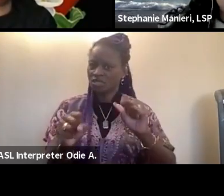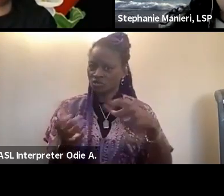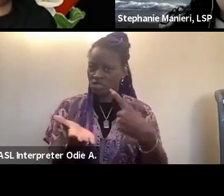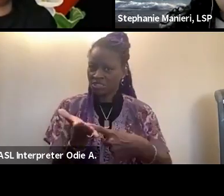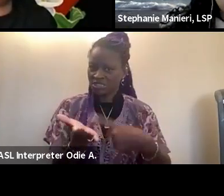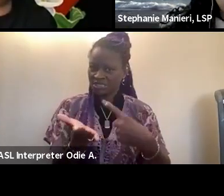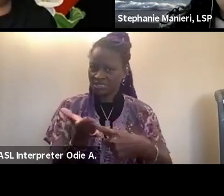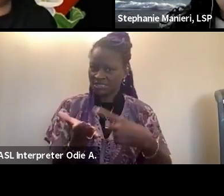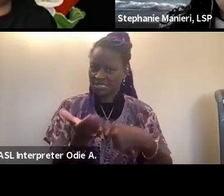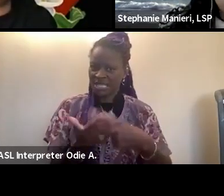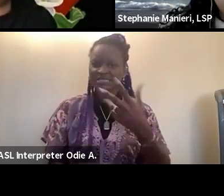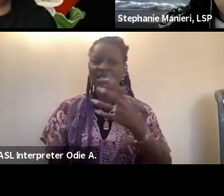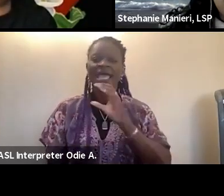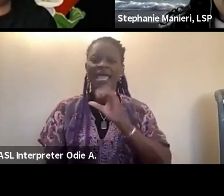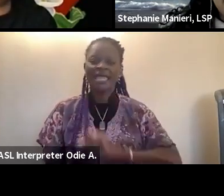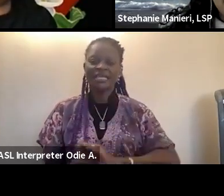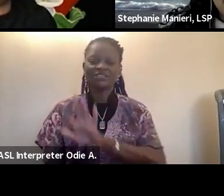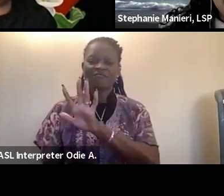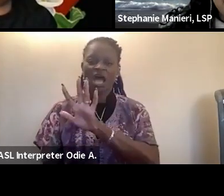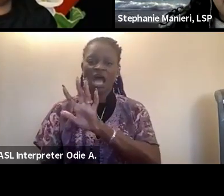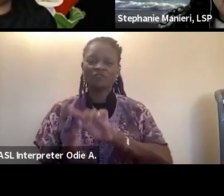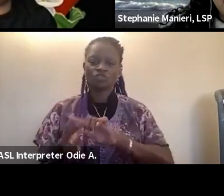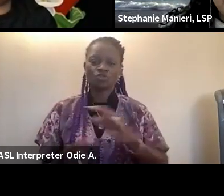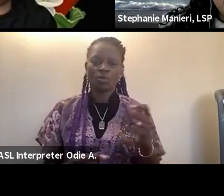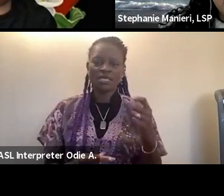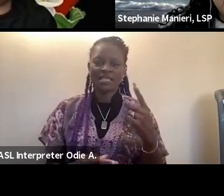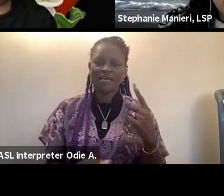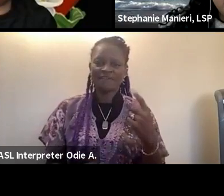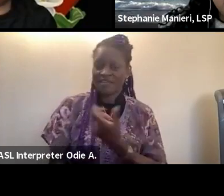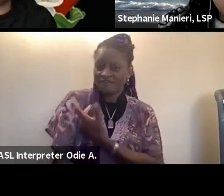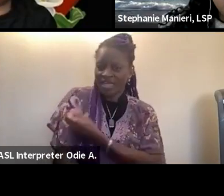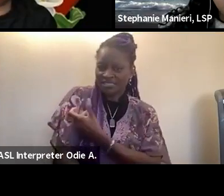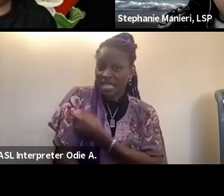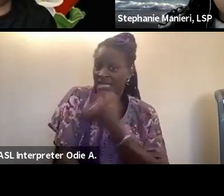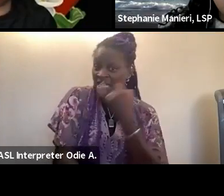If pediatric doses are approved by the FDA, then a Centers for Disease Control